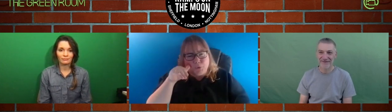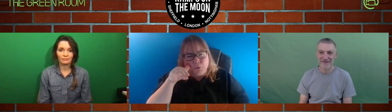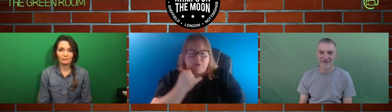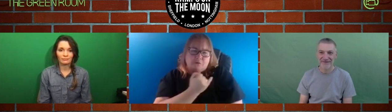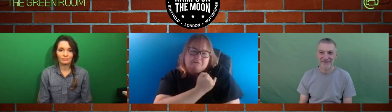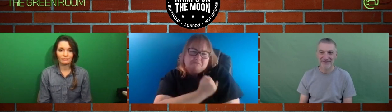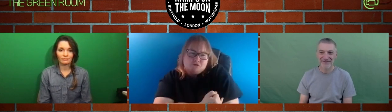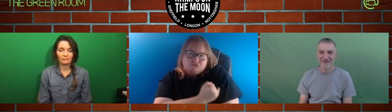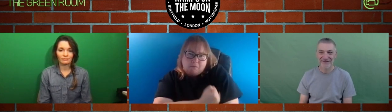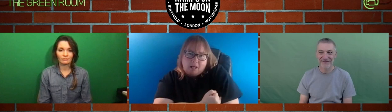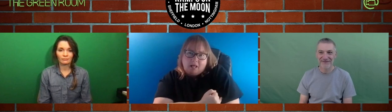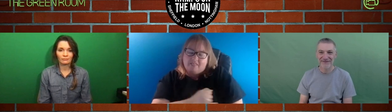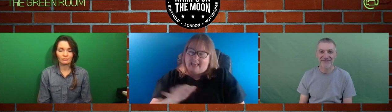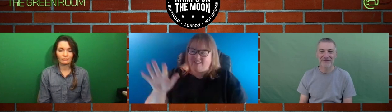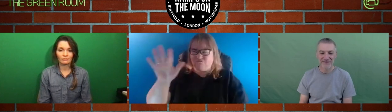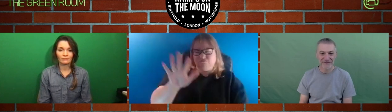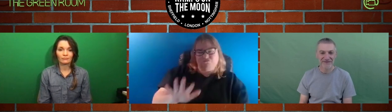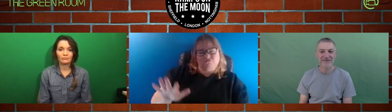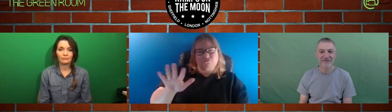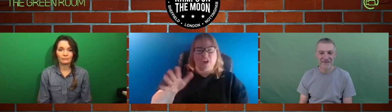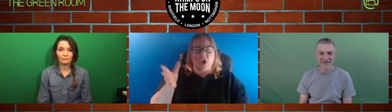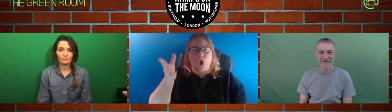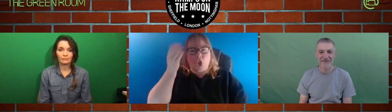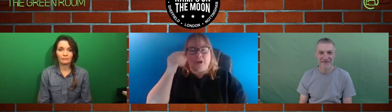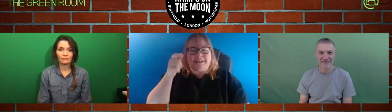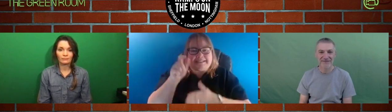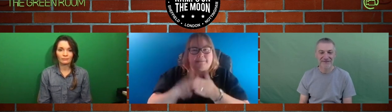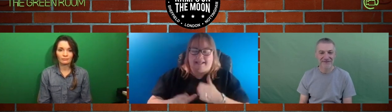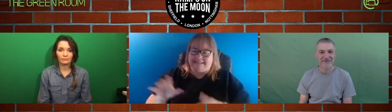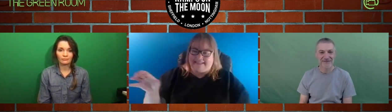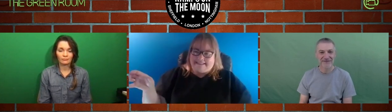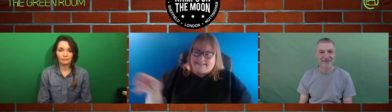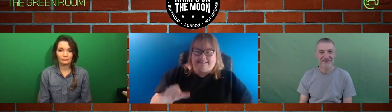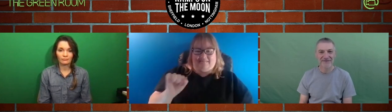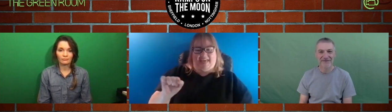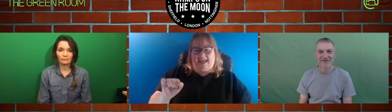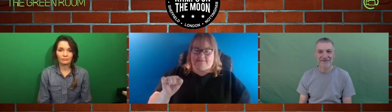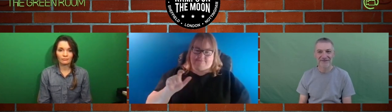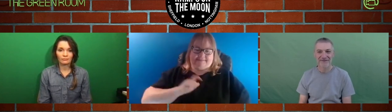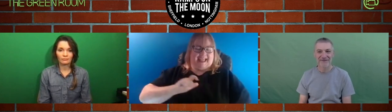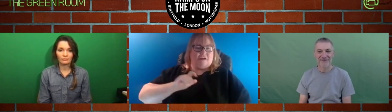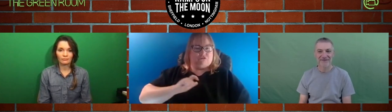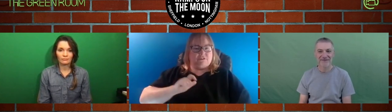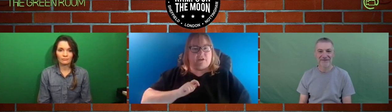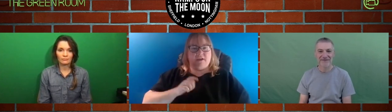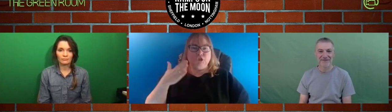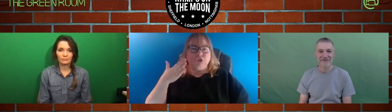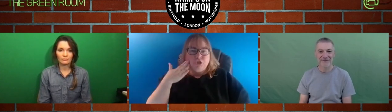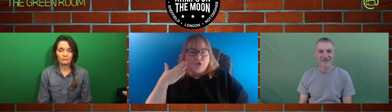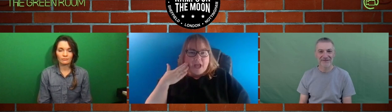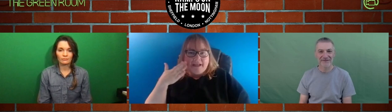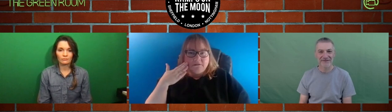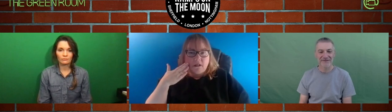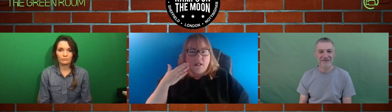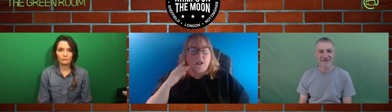learning disability actors play more often. But she has this really strong and powerful streak and she changes the